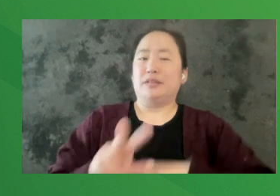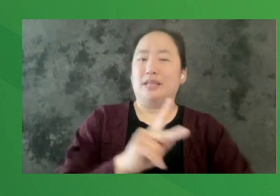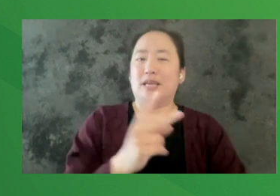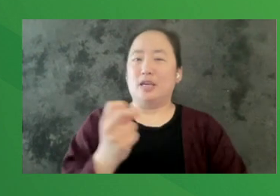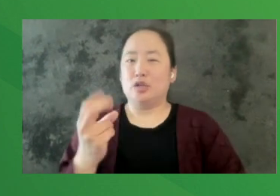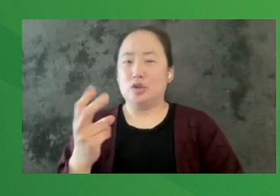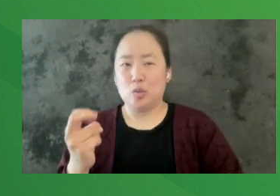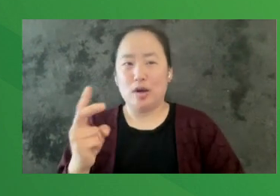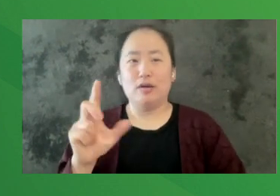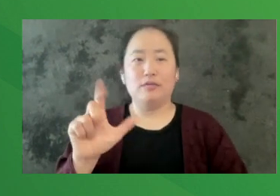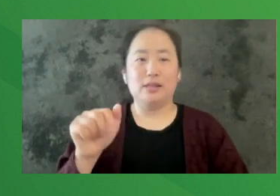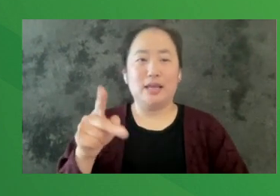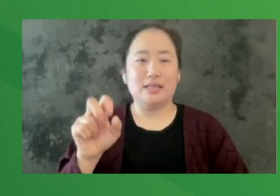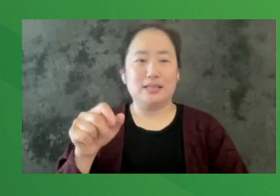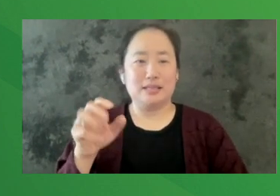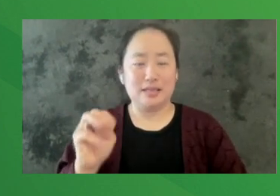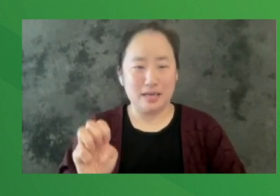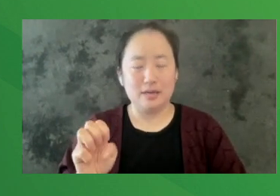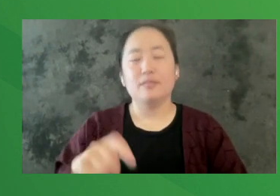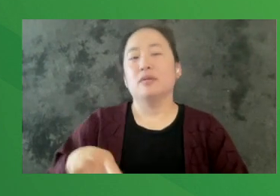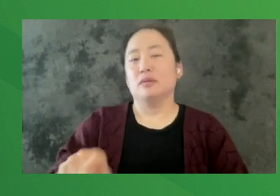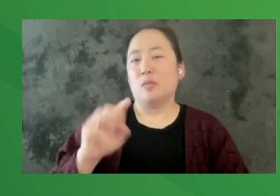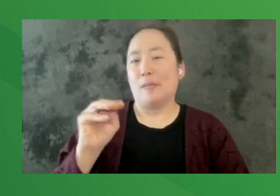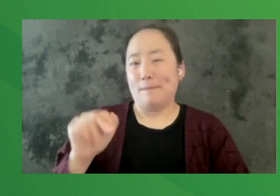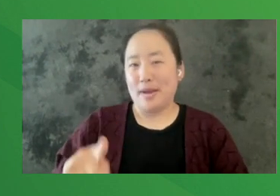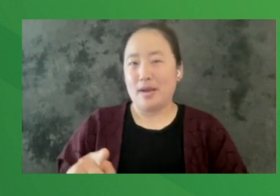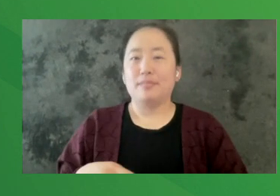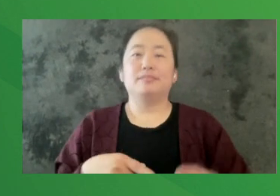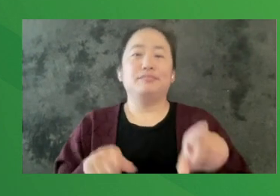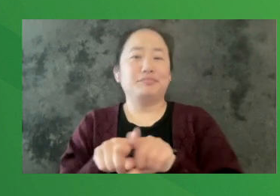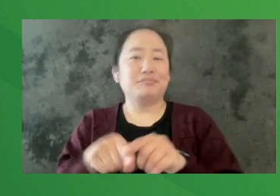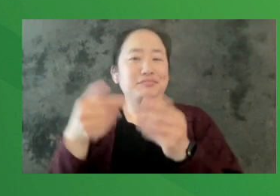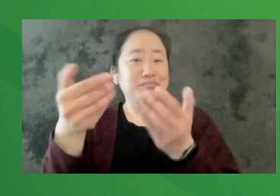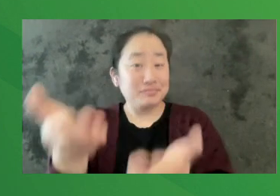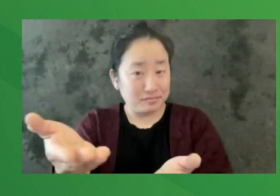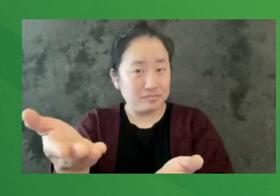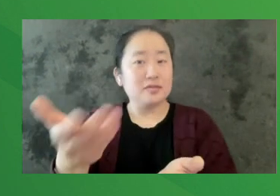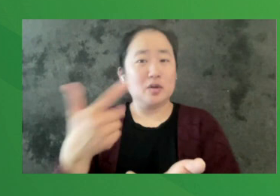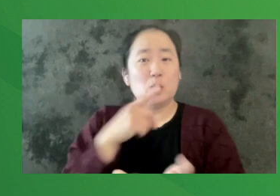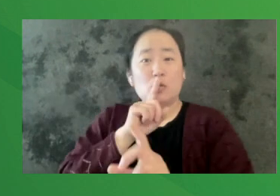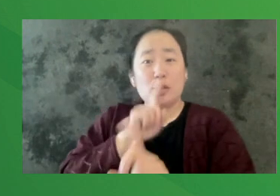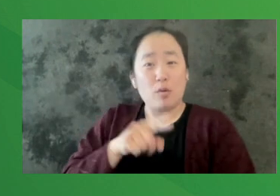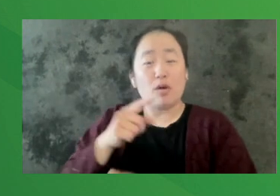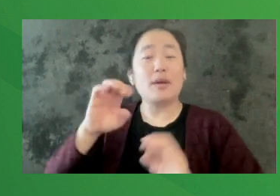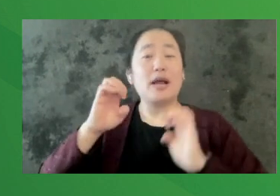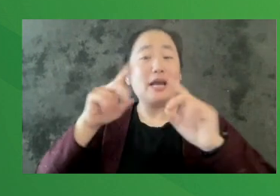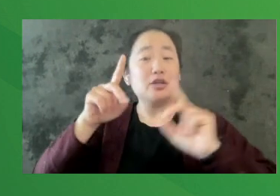And we just posted the Mapping Higher Education Climate Policy report, both showing we have a